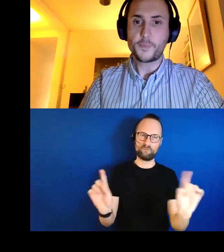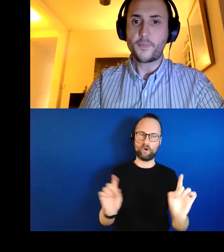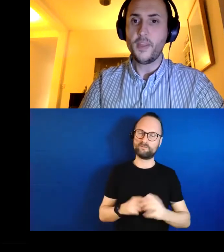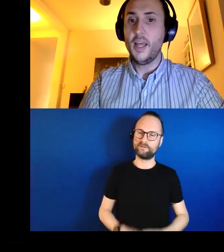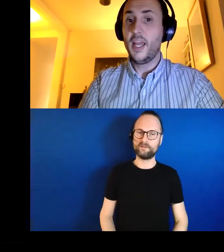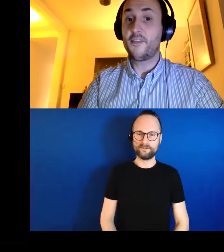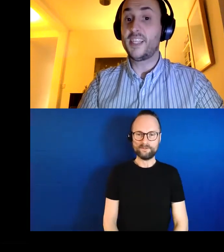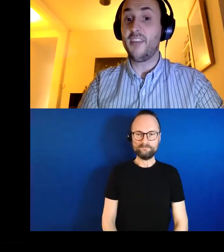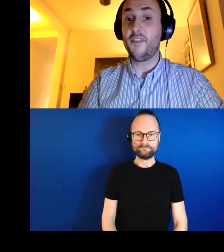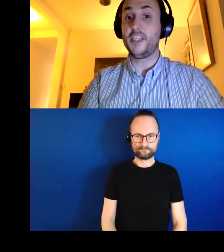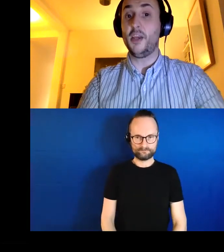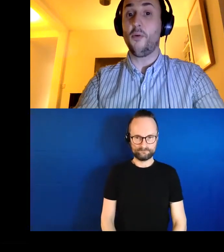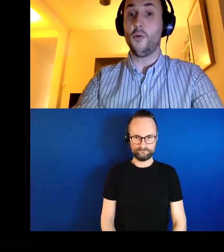something at the scene such as clothing or blood, if you tick yes you need to leave a little bit of detail about